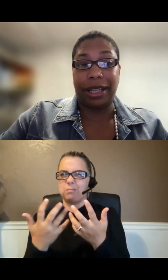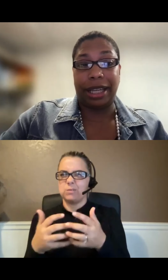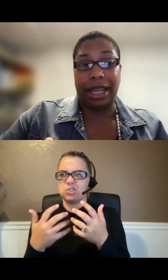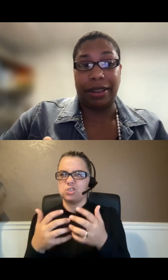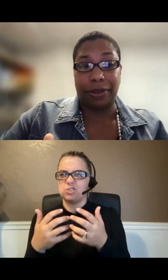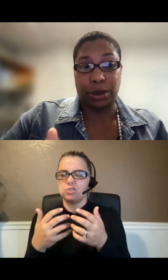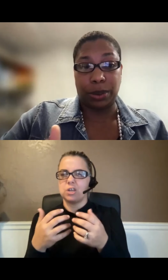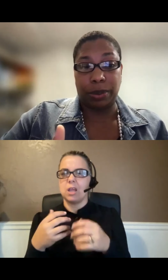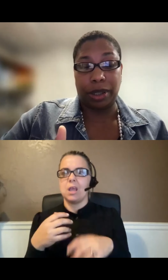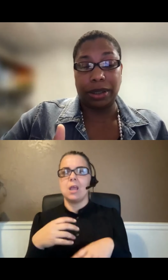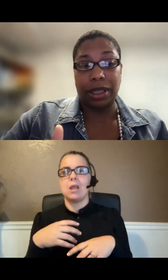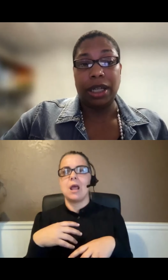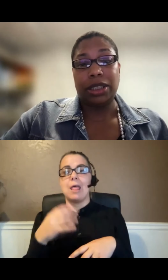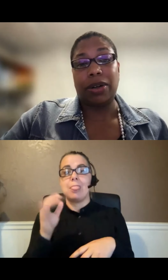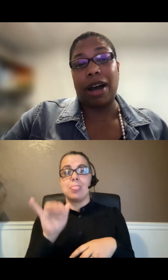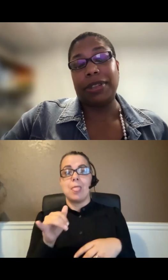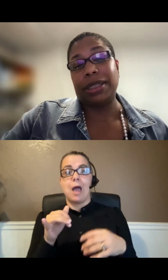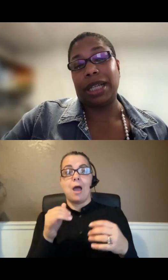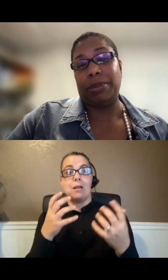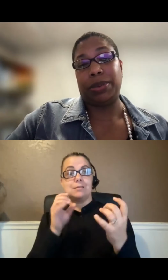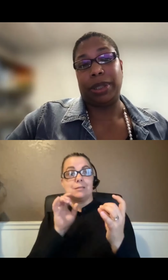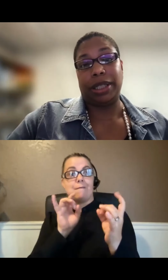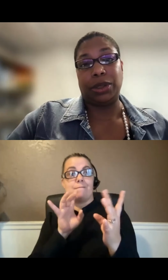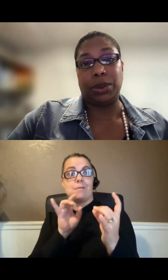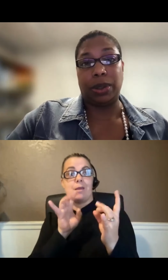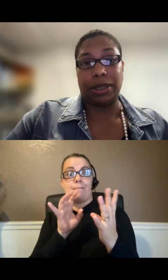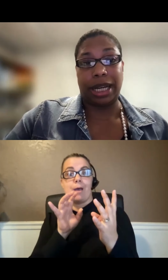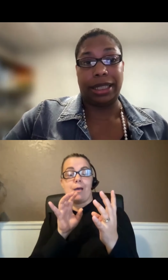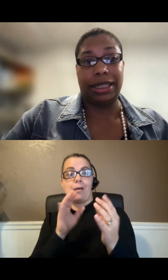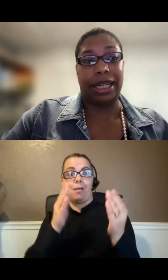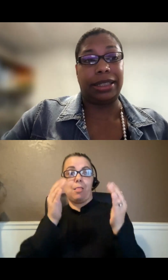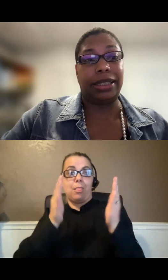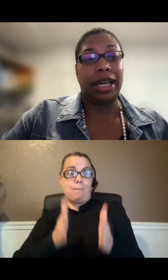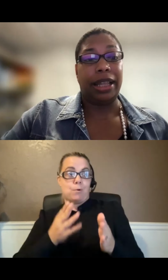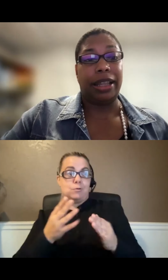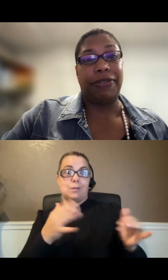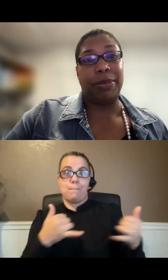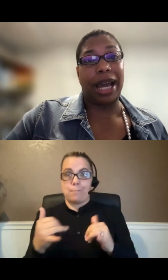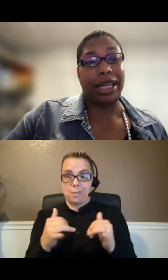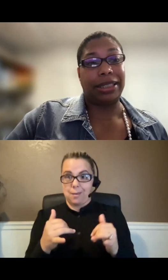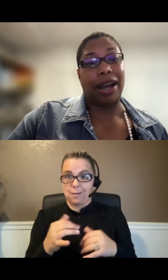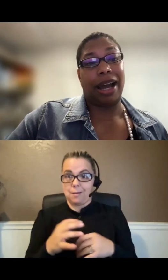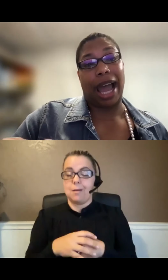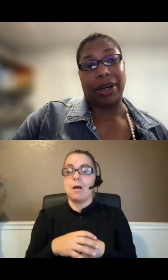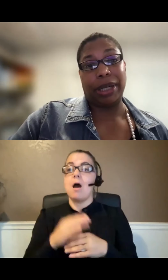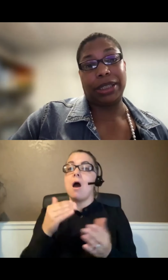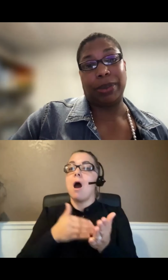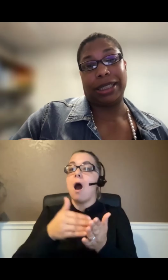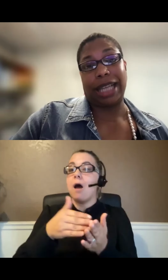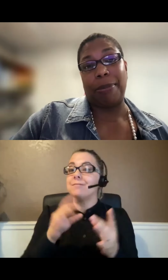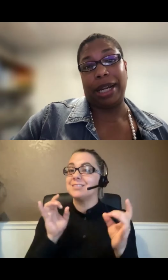are feeling in the virtual world. Often times with the controllers that exist, the feedback is not accurate to what is happening